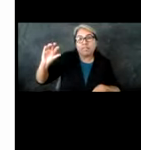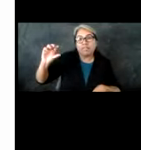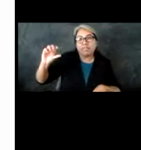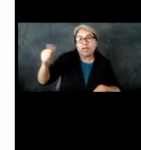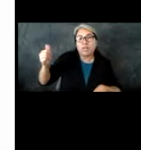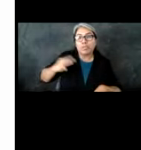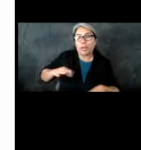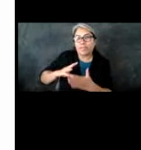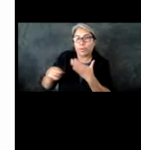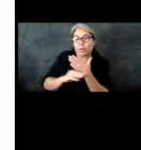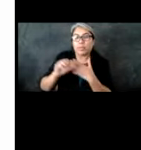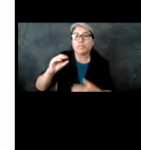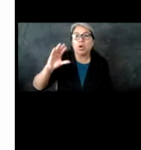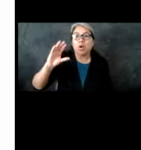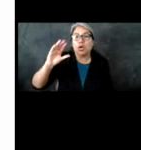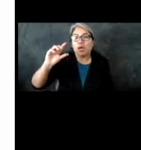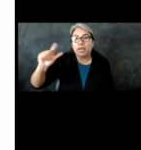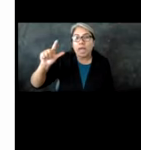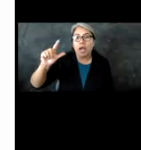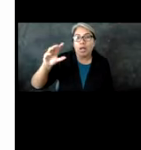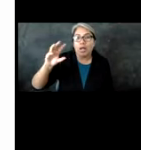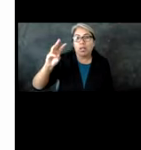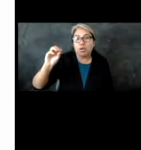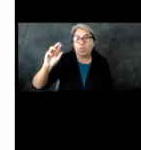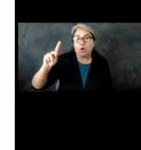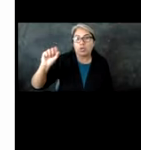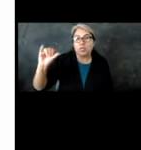It is really the programs that provide Medi-Cal benefits by